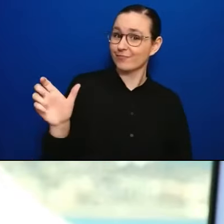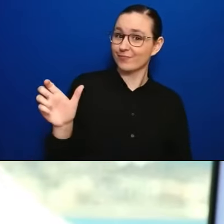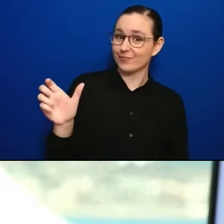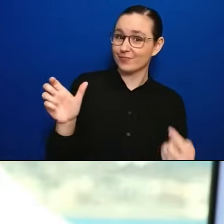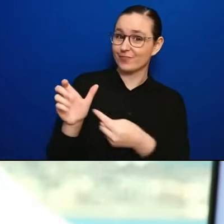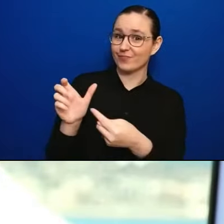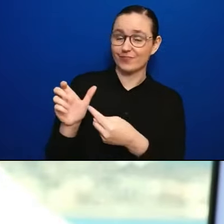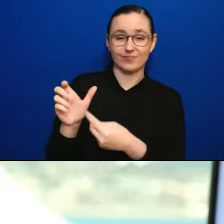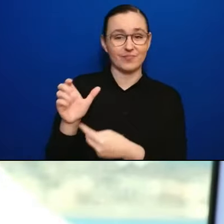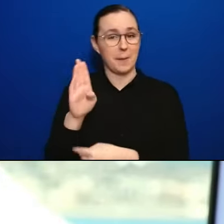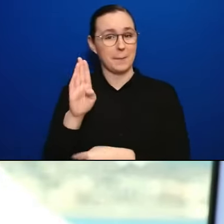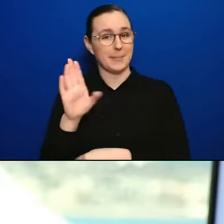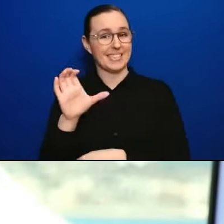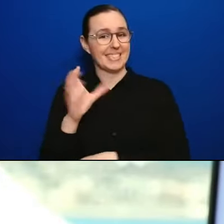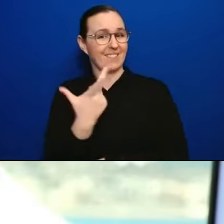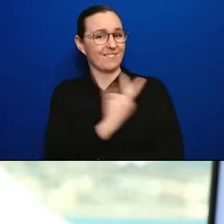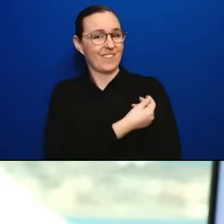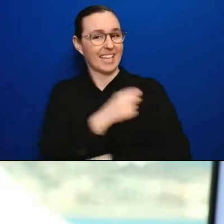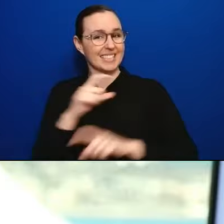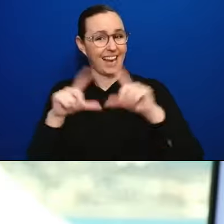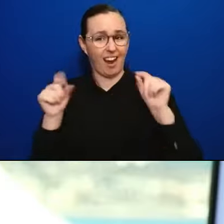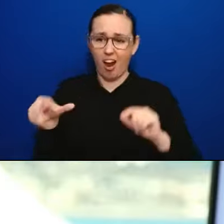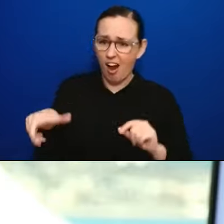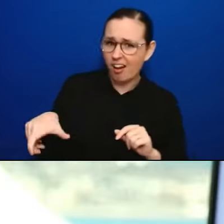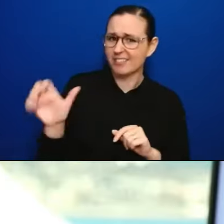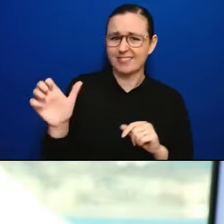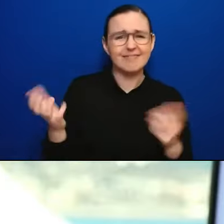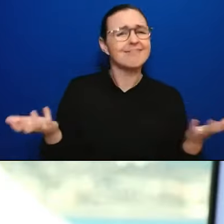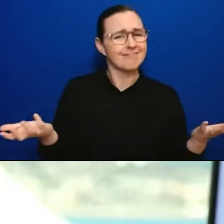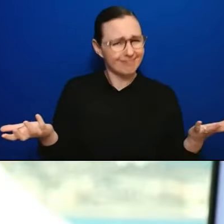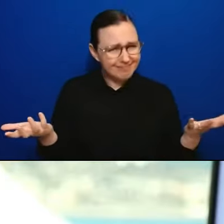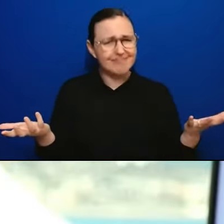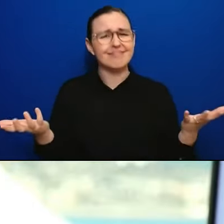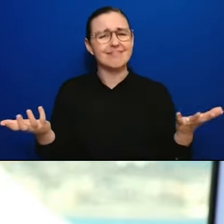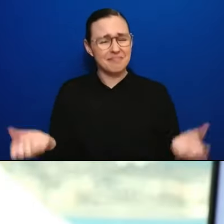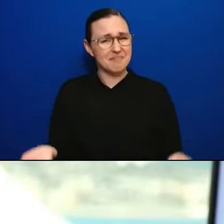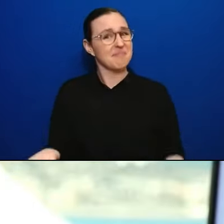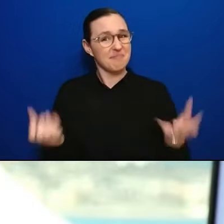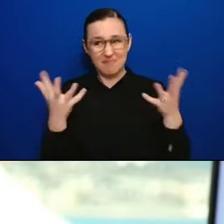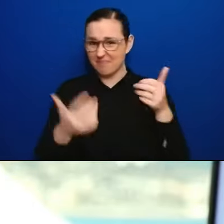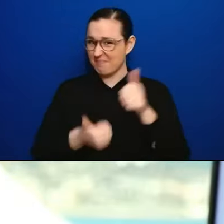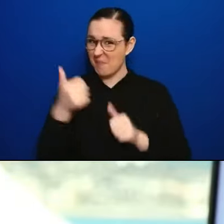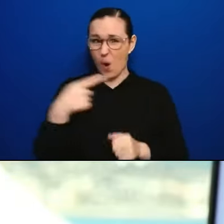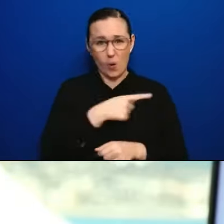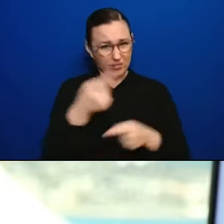including the more than 4 million people who have and are using their BC vaccine card,